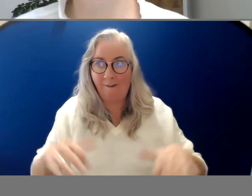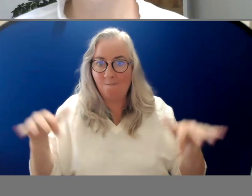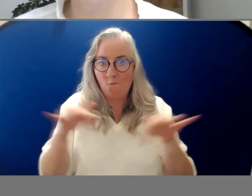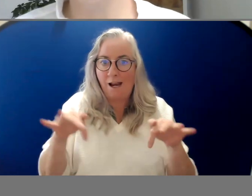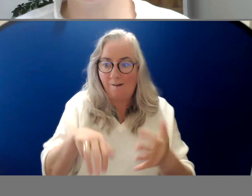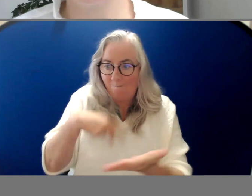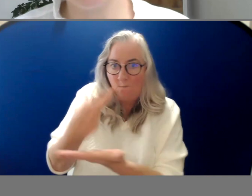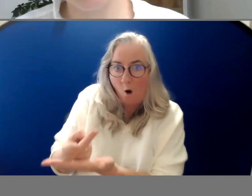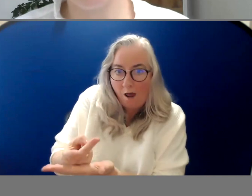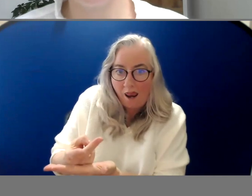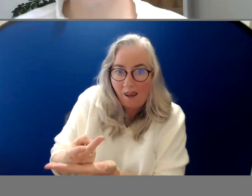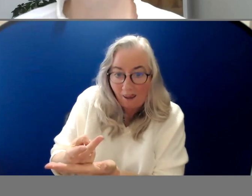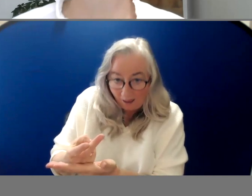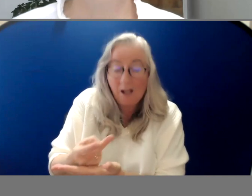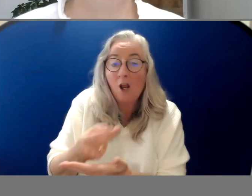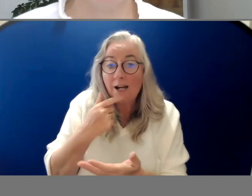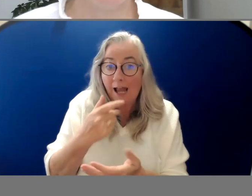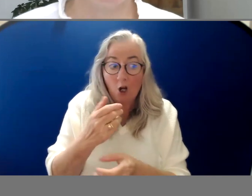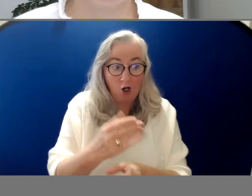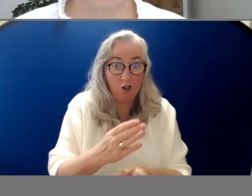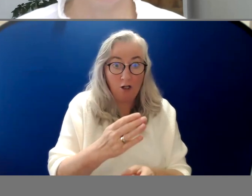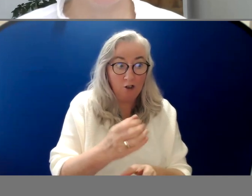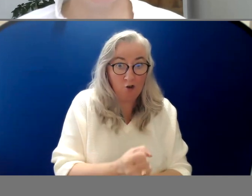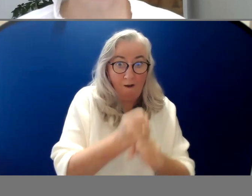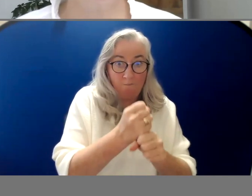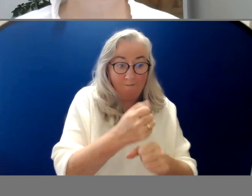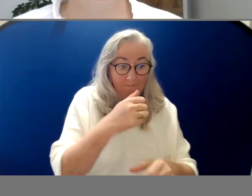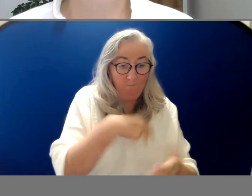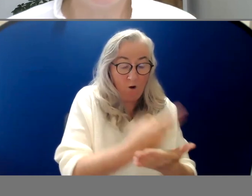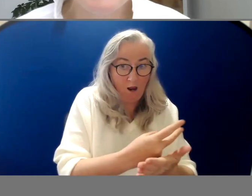often happen after you've suffered a fall that you become very anxious about falling again become